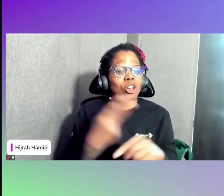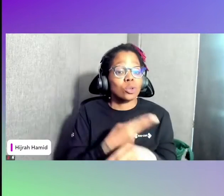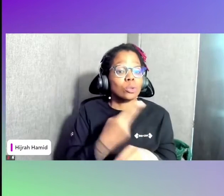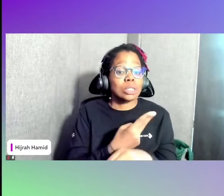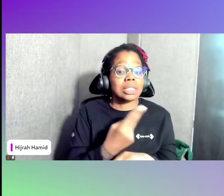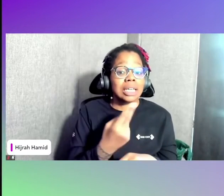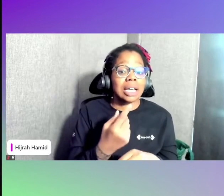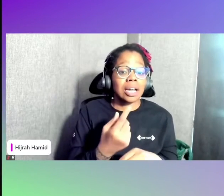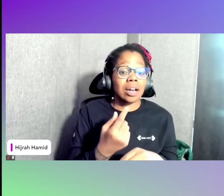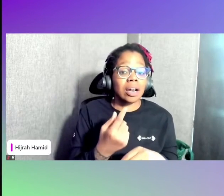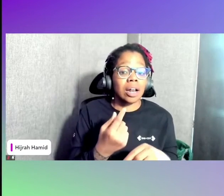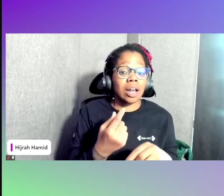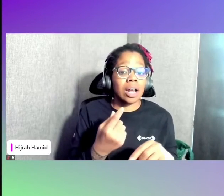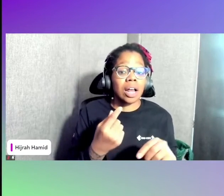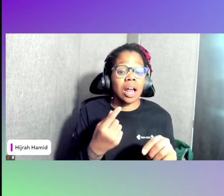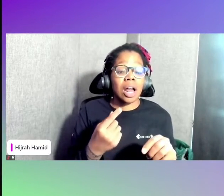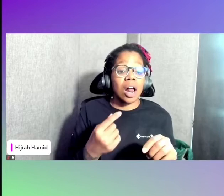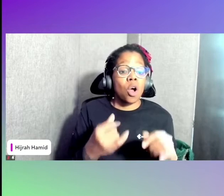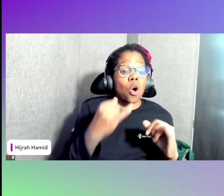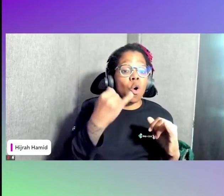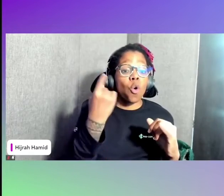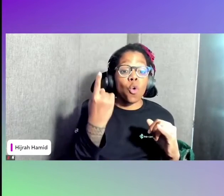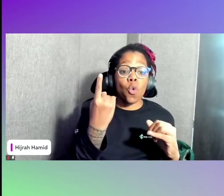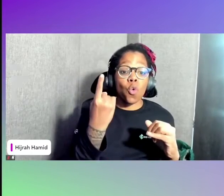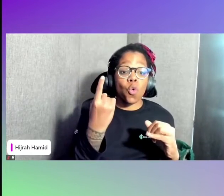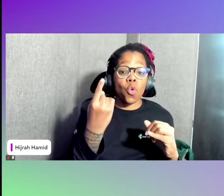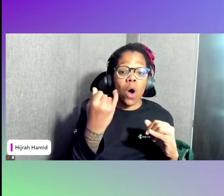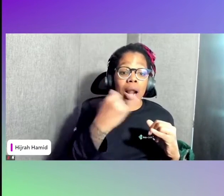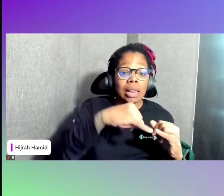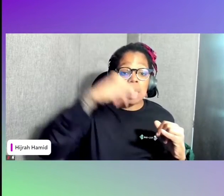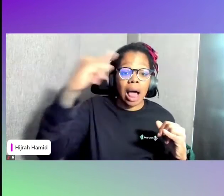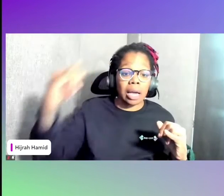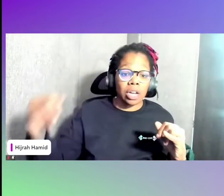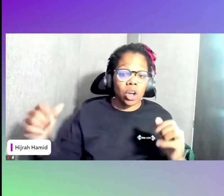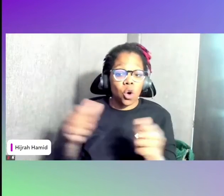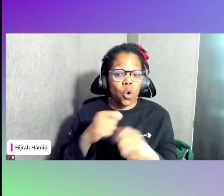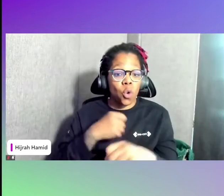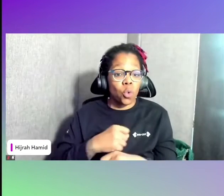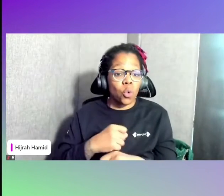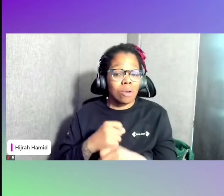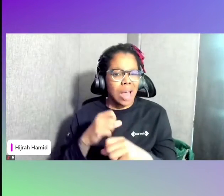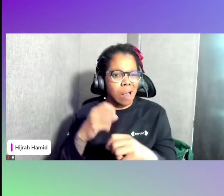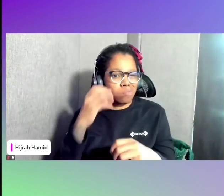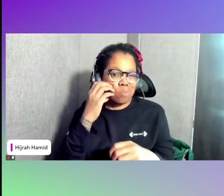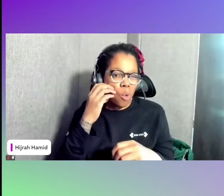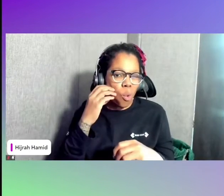lines and blue lines, we taught library patients to interpret this graphic using a